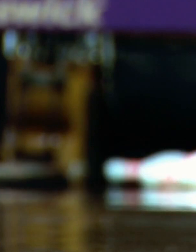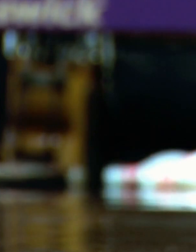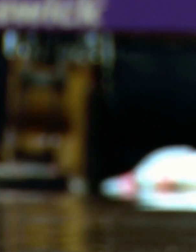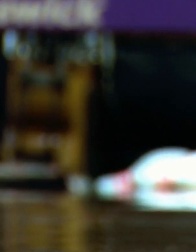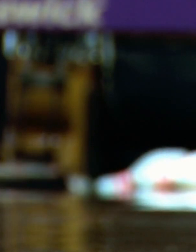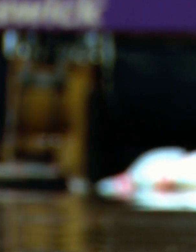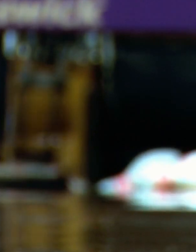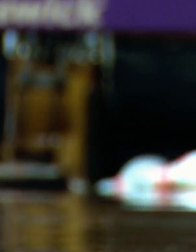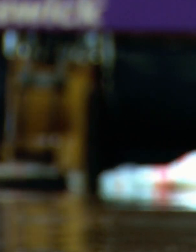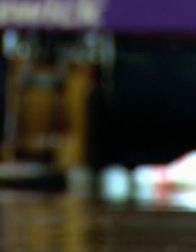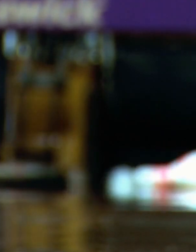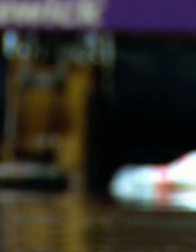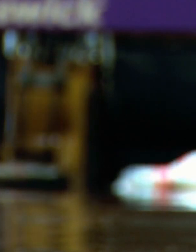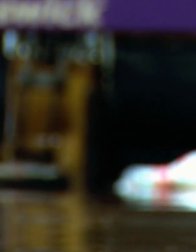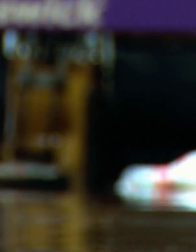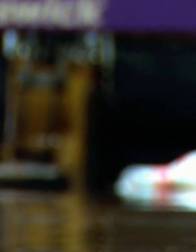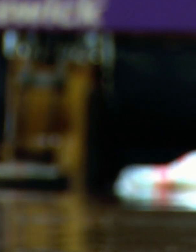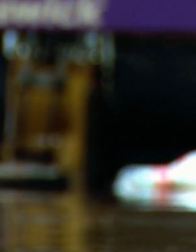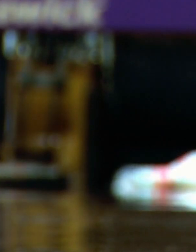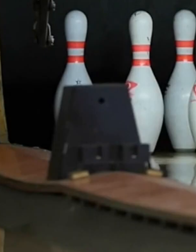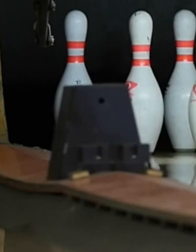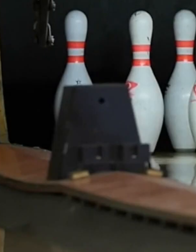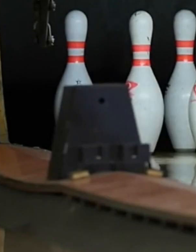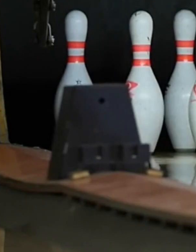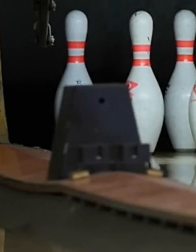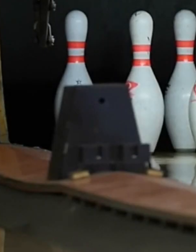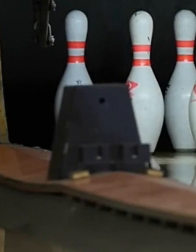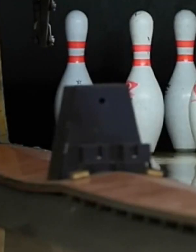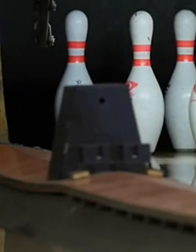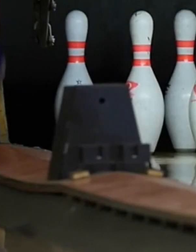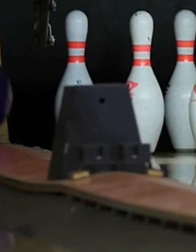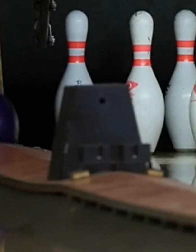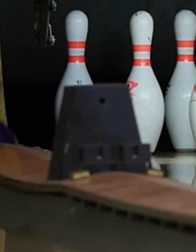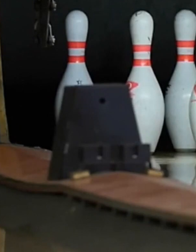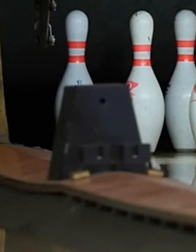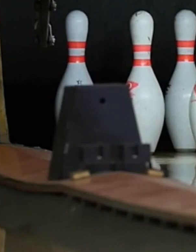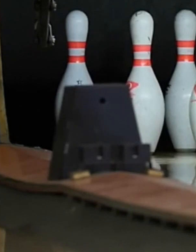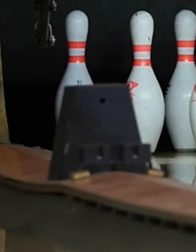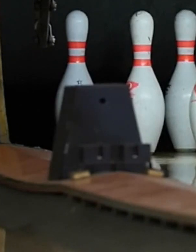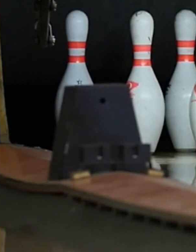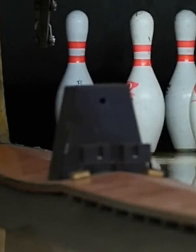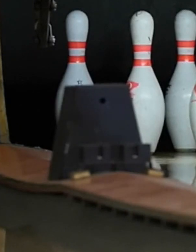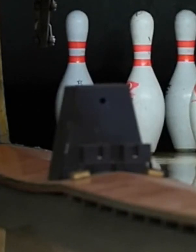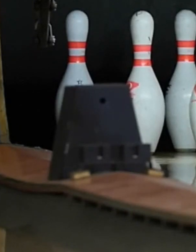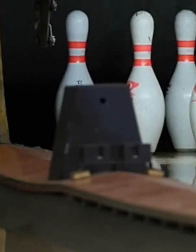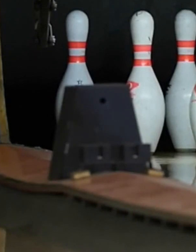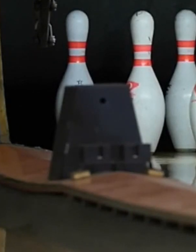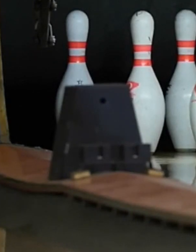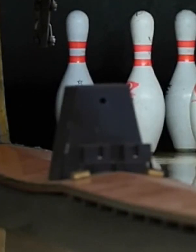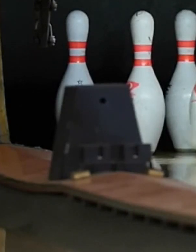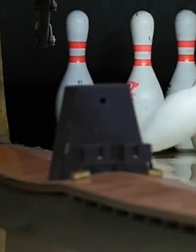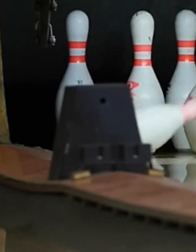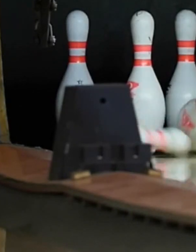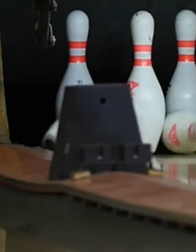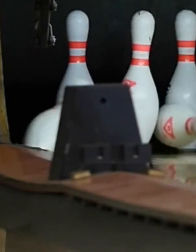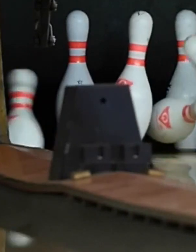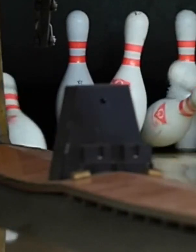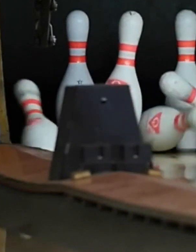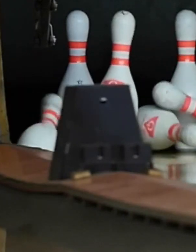COMES TO STILL SHUTTERD BOWLING COMES TO STILL SHUTTERD BOWLING CENTERS COMES TO STILL SHUTTERD BOWLING CENTERS ...REACHING SHUTTERD BOWLING CENTERS ...REACHING SHUTTERD BOWLING CENTERS ...REACHING THE SHUTTERD BOWLING CENTERS ...REACHING THE FINAL SHUTTERD BOWLING CENTERS ...REACHING THE FINAL FRAME CENTERS ...REACHING THE FINAL FRAME CENTERS ...REACHING THE FINAL FRAME BEFORE CENTERS ...REACHING THE FINAL FRAME BEFORE IT'S CENTERS ...REACHING THE FINAL FRAME BEFORE IT'S TIME CENTERS ...REACHING THE FINAL FRAME BEFORE IT'S TIME FOR THE FINAL FRAME BEFORE IT'S TIME FOR THE FINAL FRAME BEFORE IT'S TIME FOR FALL THE FINAL FRAME BEFORE IT'S TIME FOR FALL LEAGUES... BEFORE IT'S TIME FOR FALL LEAGUES... BEFORE IT'S TIME FOR FALL LEAGUES... POLONCARZ BEFORE IT'S TIME FOR FALL LEAGUES... POLONCARZ SAYS FALL LEAGUES... POLONCARZ SAYS FALL LEAGUES... POLONCARZ SAYS KEGGLERS FALL LEAGUES... POLONCARZ SAYS KEGGLERS CAN FALL LEAGUES... POLONCARZ SAYS KEGGLERS CAN COUNT POLONCARZ SAYS KEGGLERS CAN COUNT POLONCARZ SAYS KEGGLERS CAN COUNT ON POLONCARZ SAYS KEGGLERS CAN COUNT ON HIM POLONCARZ SAYS KEGGLERS CAN COUNT ON HIM , POLONCARZ SAYS KEGGLERS CAN COUNT ON HIM , TO POLONCARZ SAYS KEGGLERS CAN COUNT ON HIM , TO ASK POLONCARZ SAYS KEGGLERS CAN COUNT ON HIM , TO ASK THE KEGGLERS CAN COUNT ON HIM , TO ASK THE KEGGLERS CAN COUNT ON HIM , TO ASK THE GOVERNOR KEGGLERS CAN COUNT ON HIM , TO ASK THE GOVERNOR TO